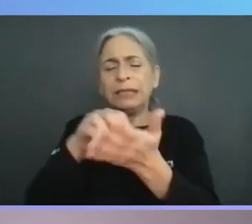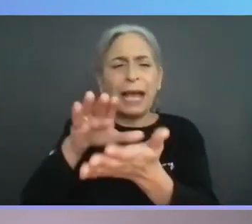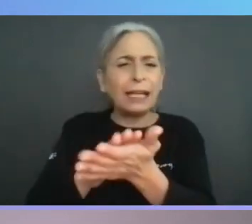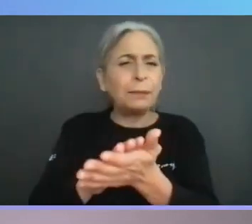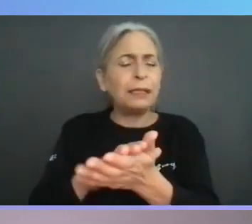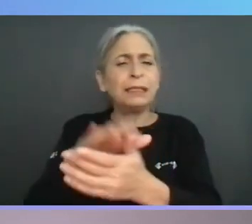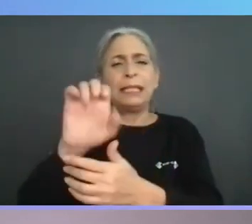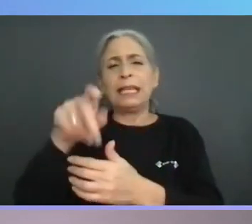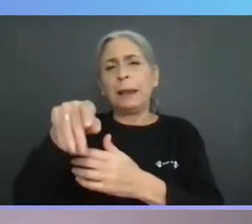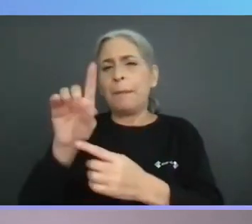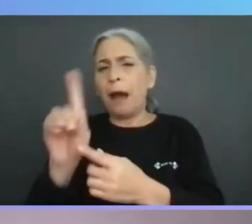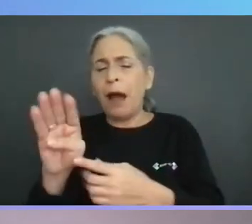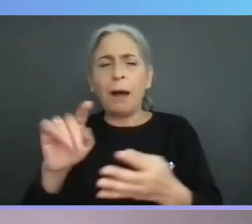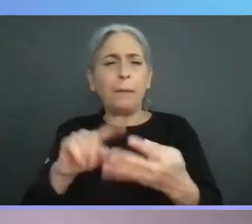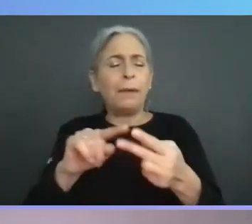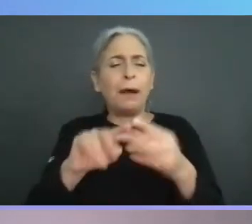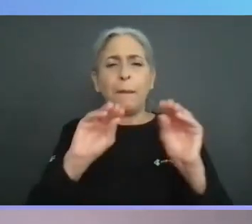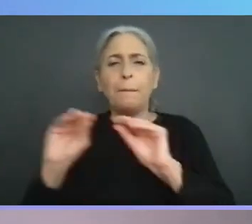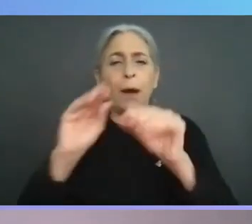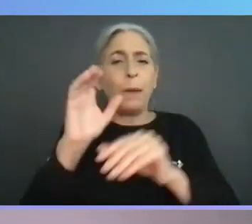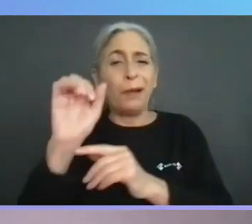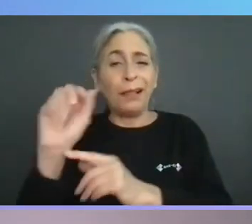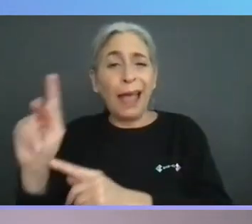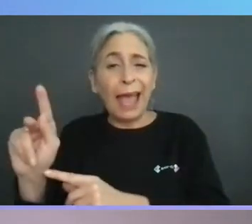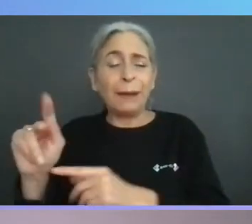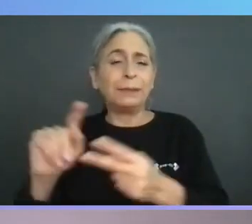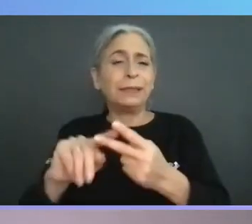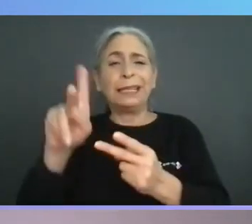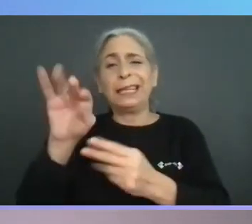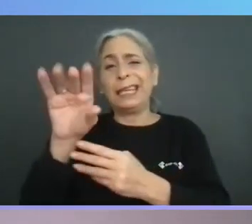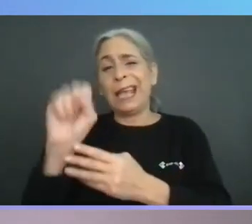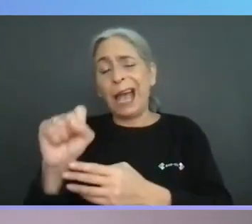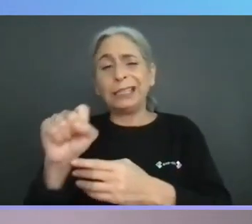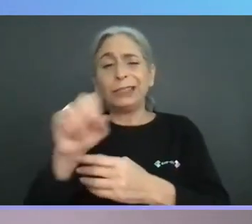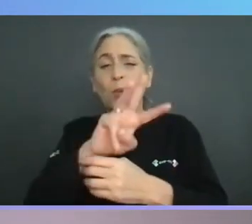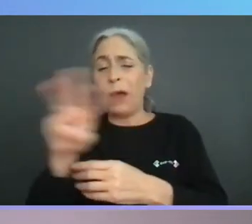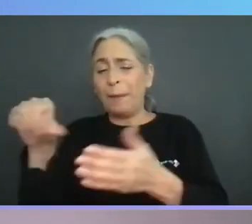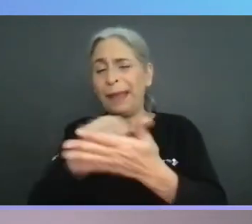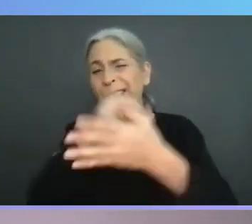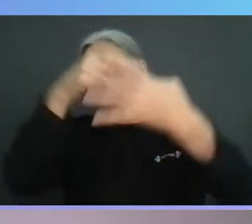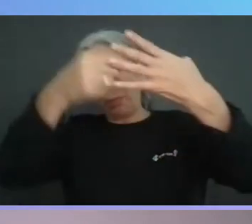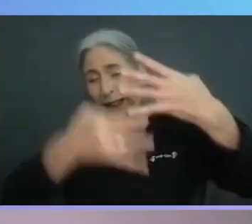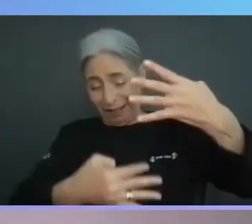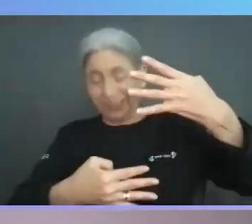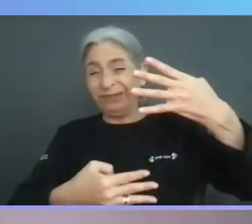mobile apps, kiosk displays, web pages, the list goes on, and the